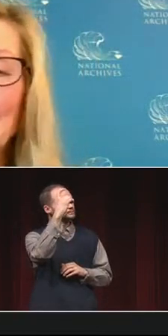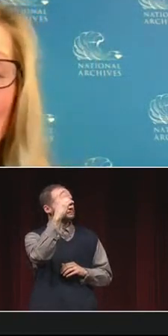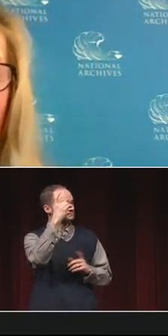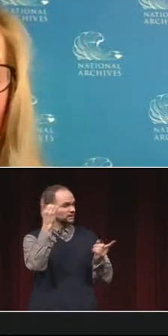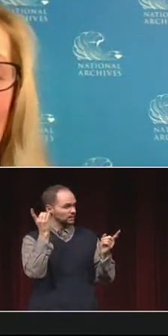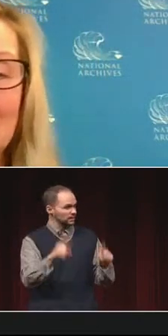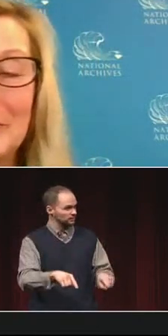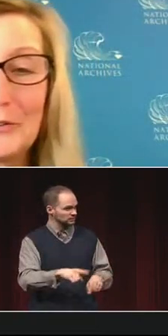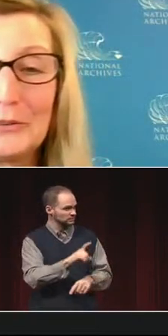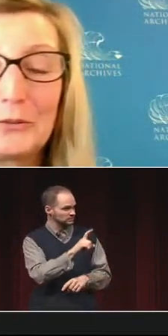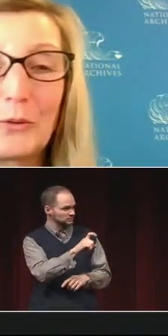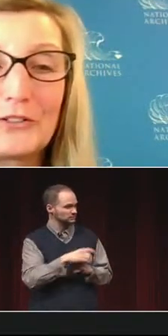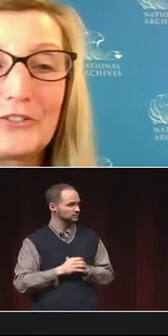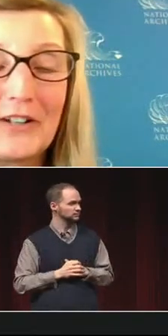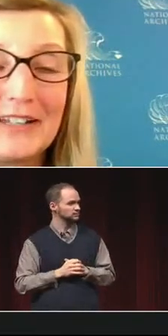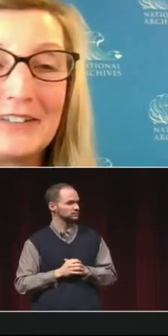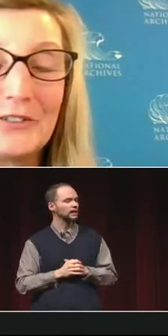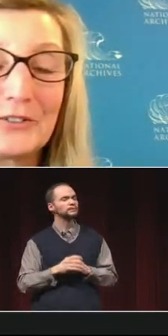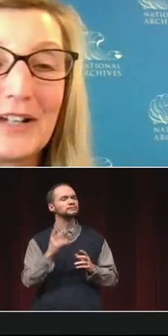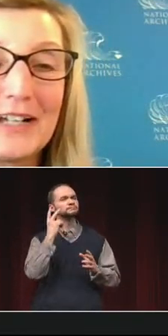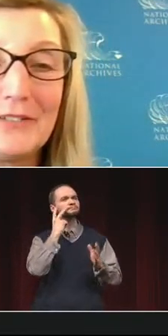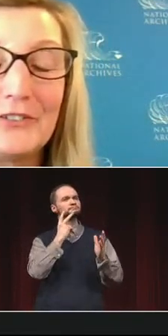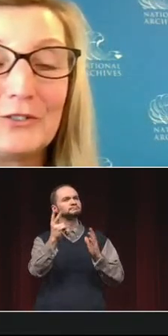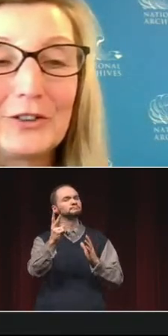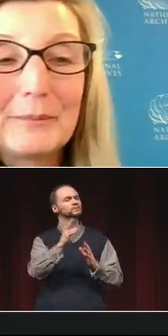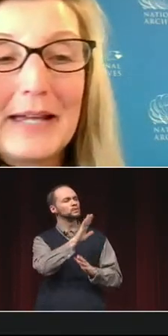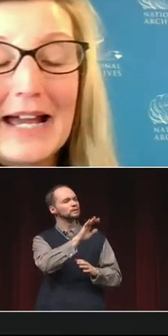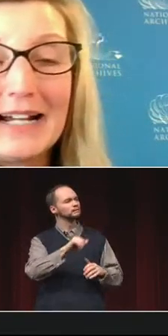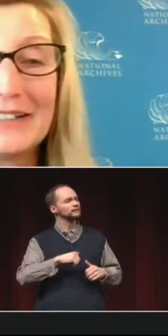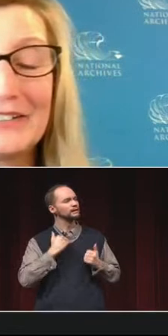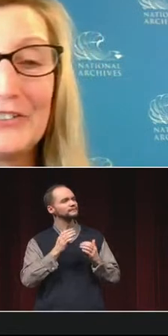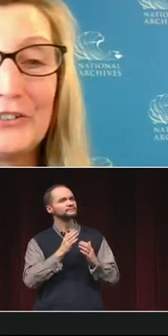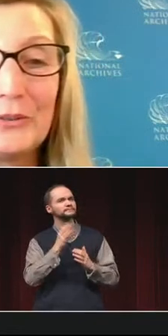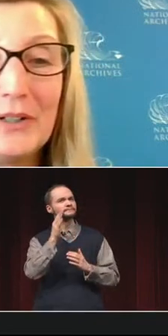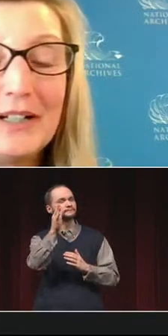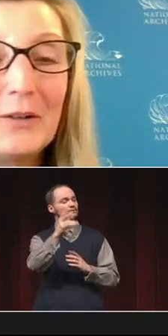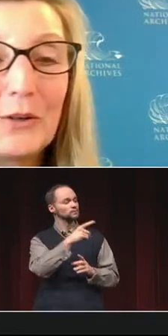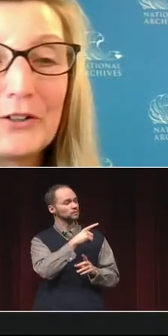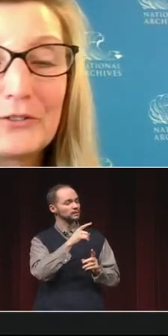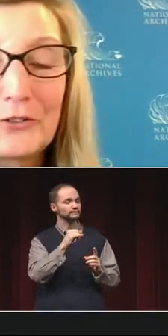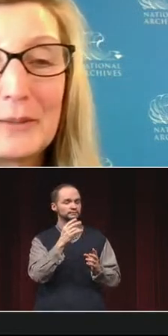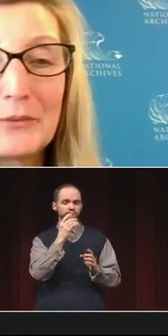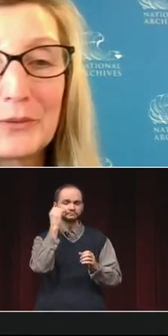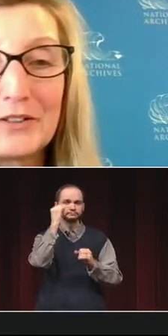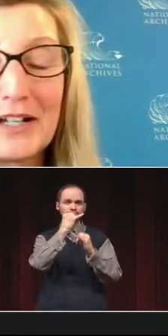forward towards your end of your life as you look back, were you dreams realized?